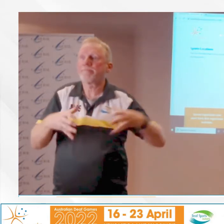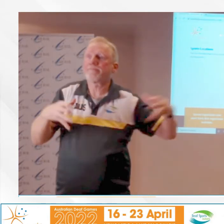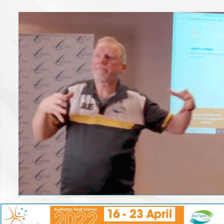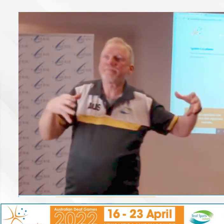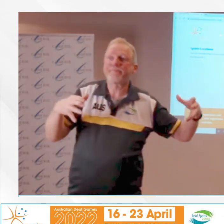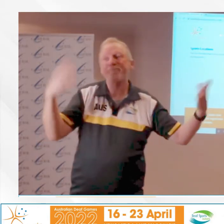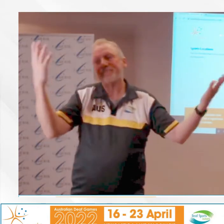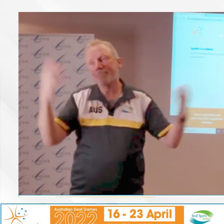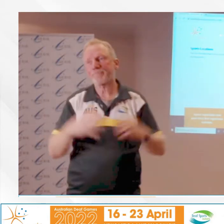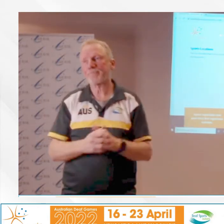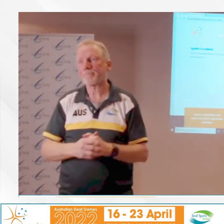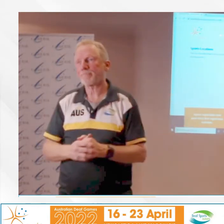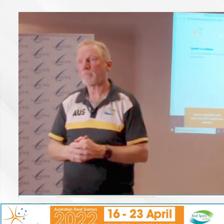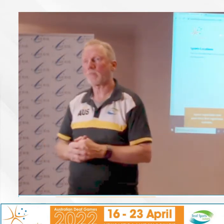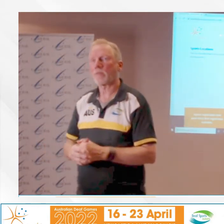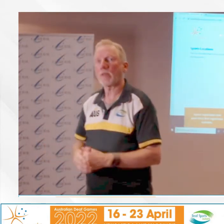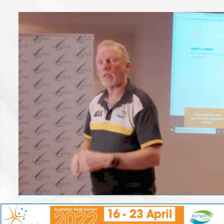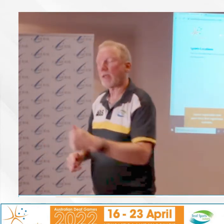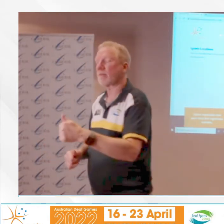the new response is starting to take over a little bit in that